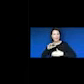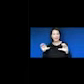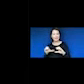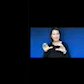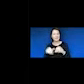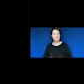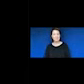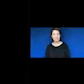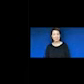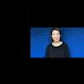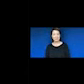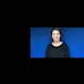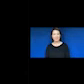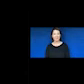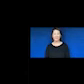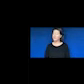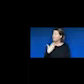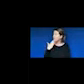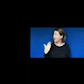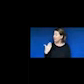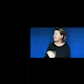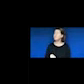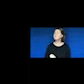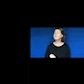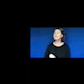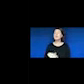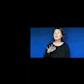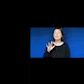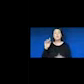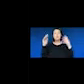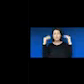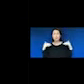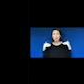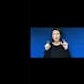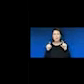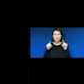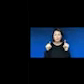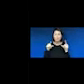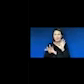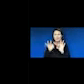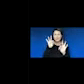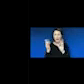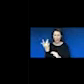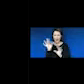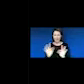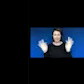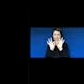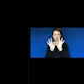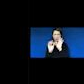As you are going through your discovery, why do you think it's important then to identify employment themes for a job seeker?